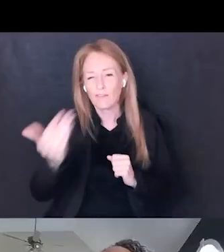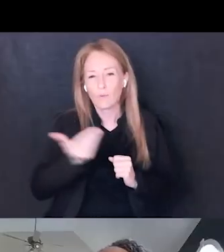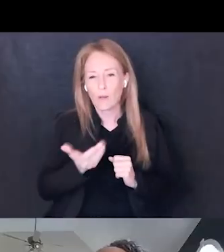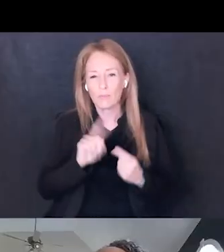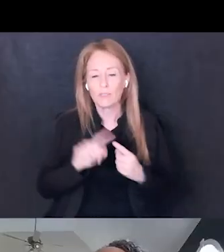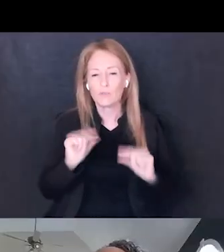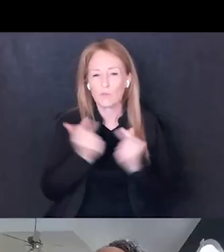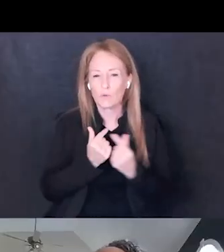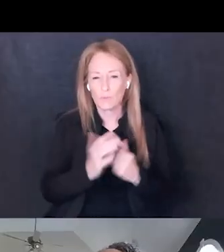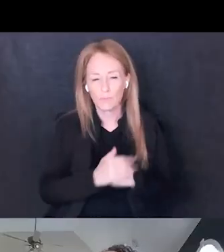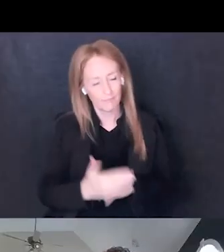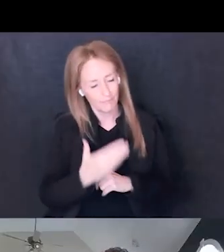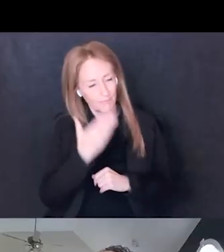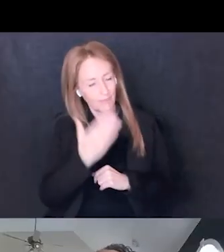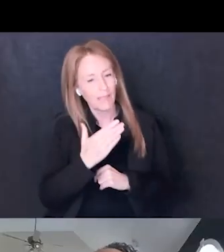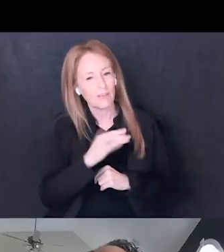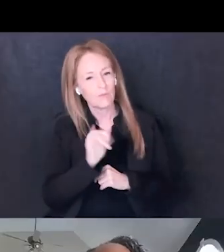: THANK YOU SO MUCH, JILL. WELCOME WELCOME WELCOME.